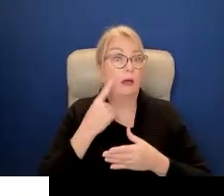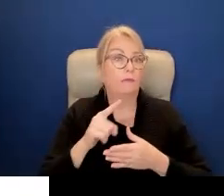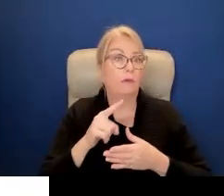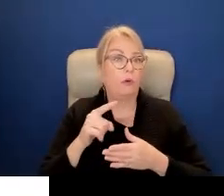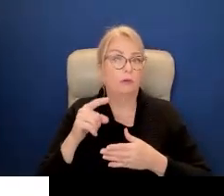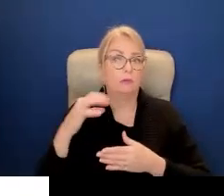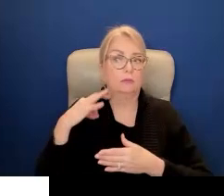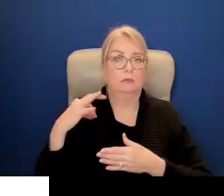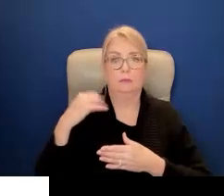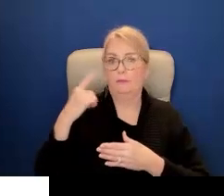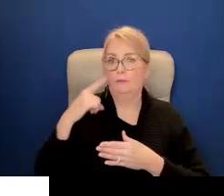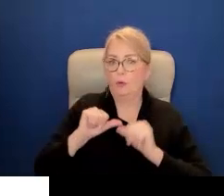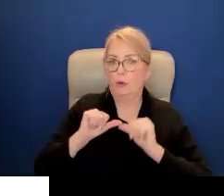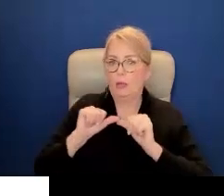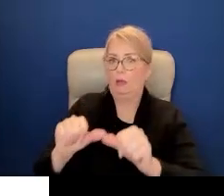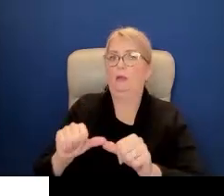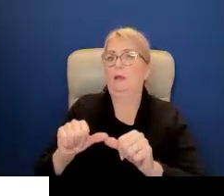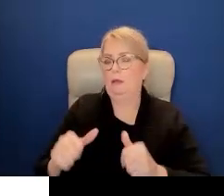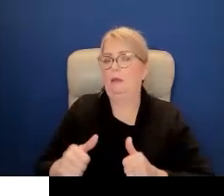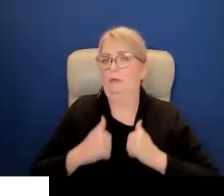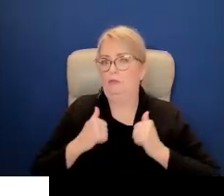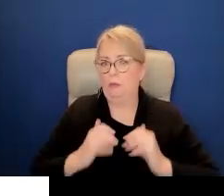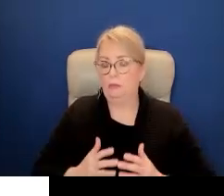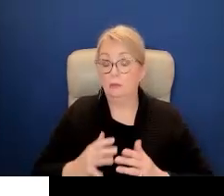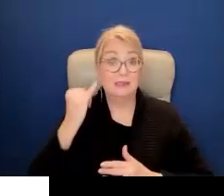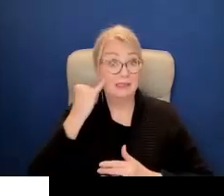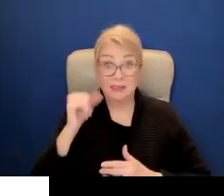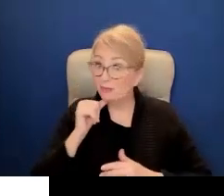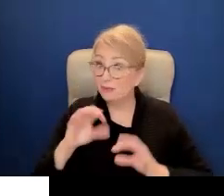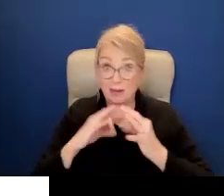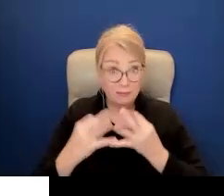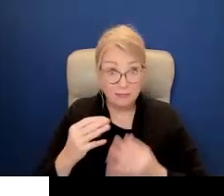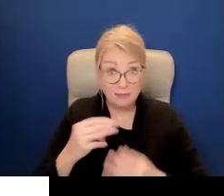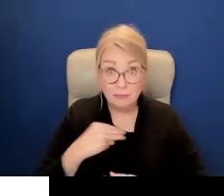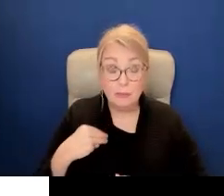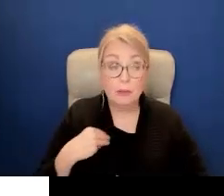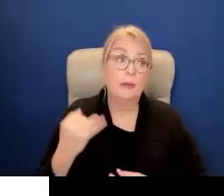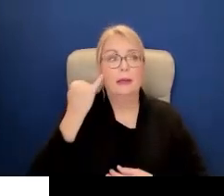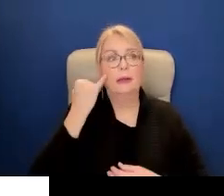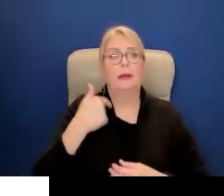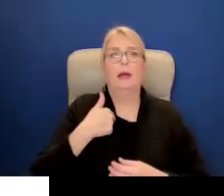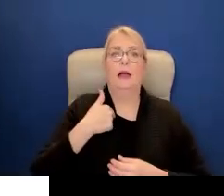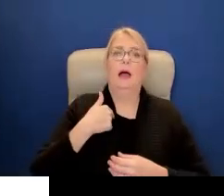Okay. Now if it's not a family member who's doing this for me. So let's say I'm a legal permanent resident